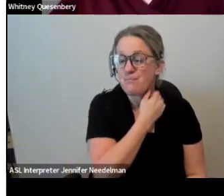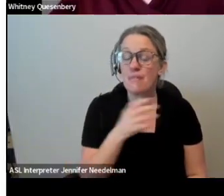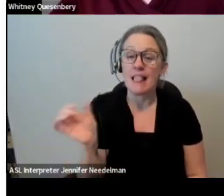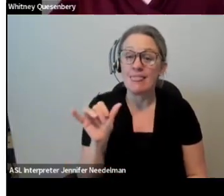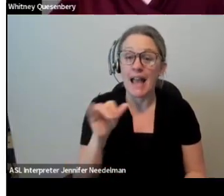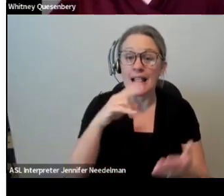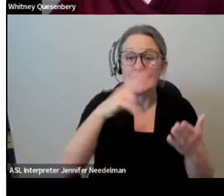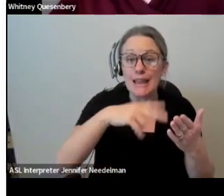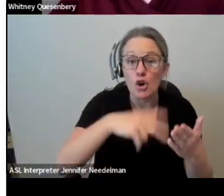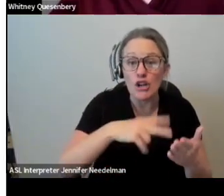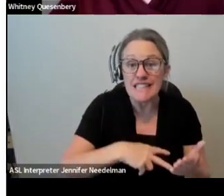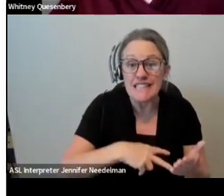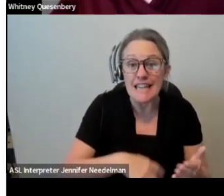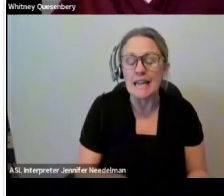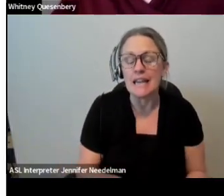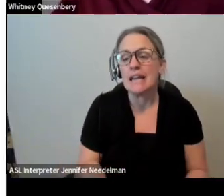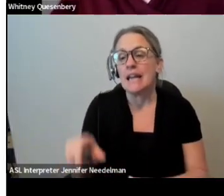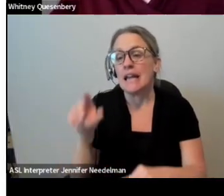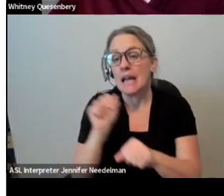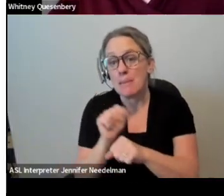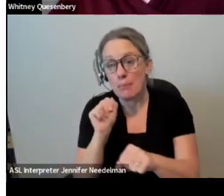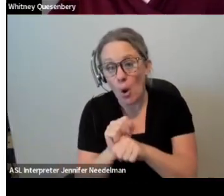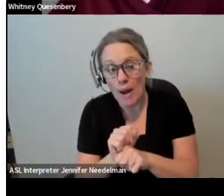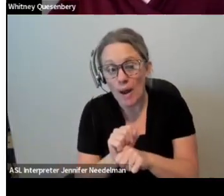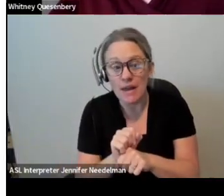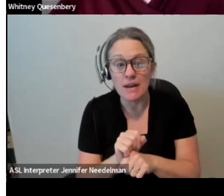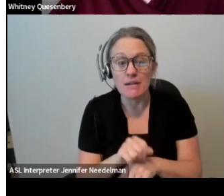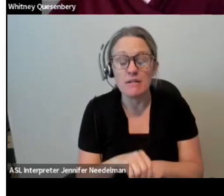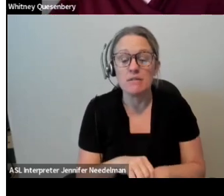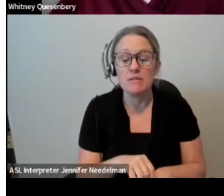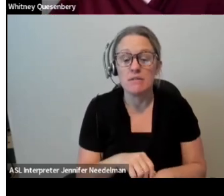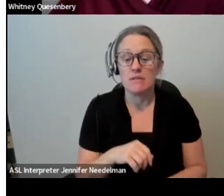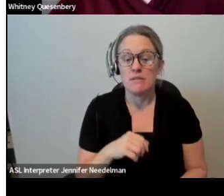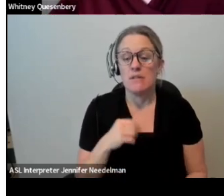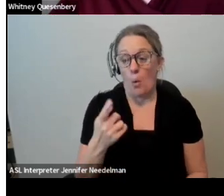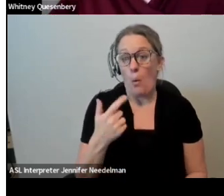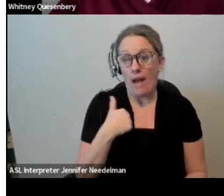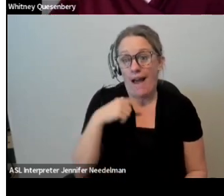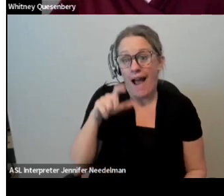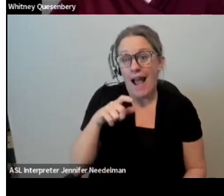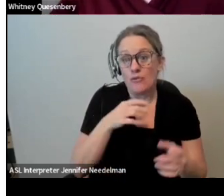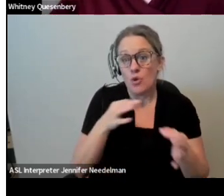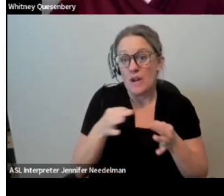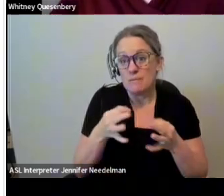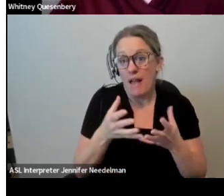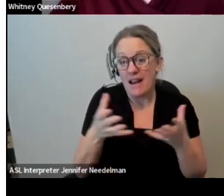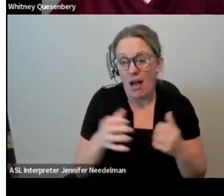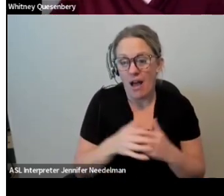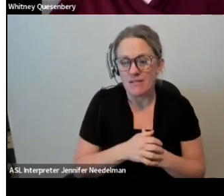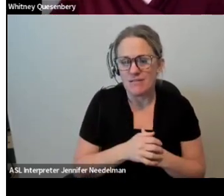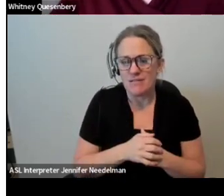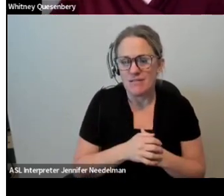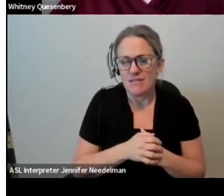like employment, the, the one that I have to debunk the most often is, well, of course everyone who's blind reads braille, right?